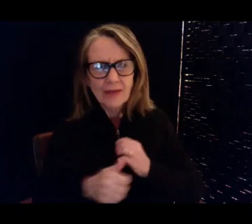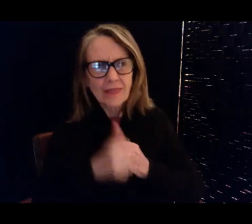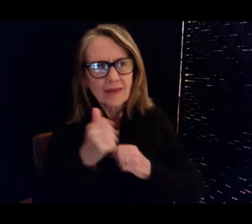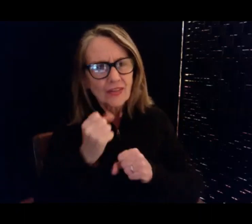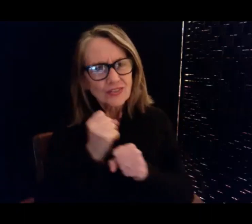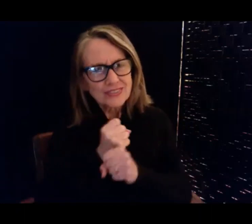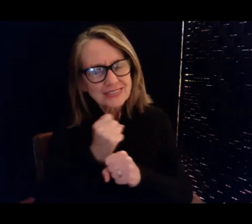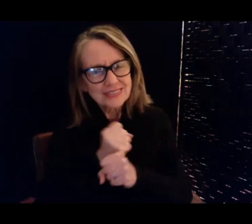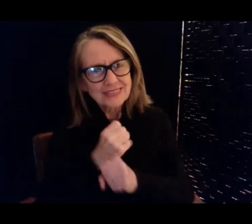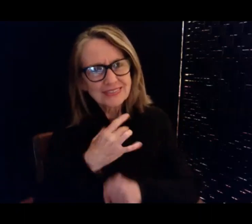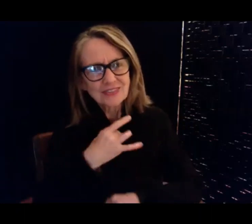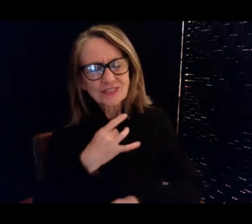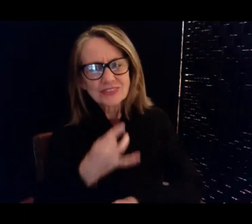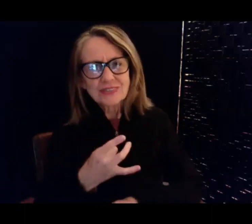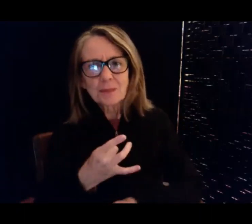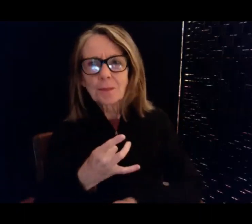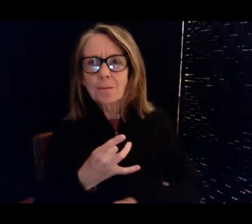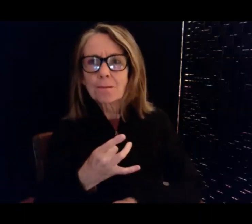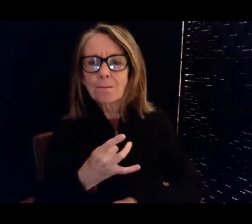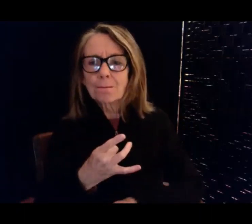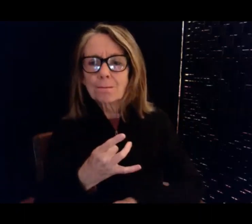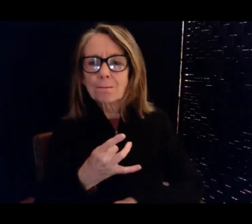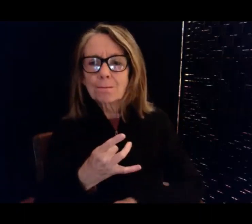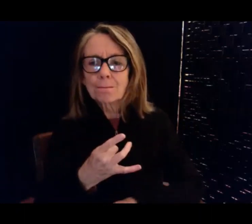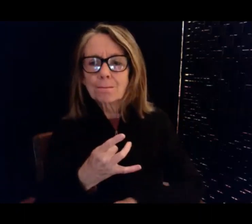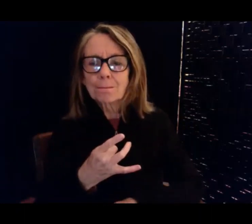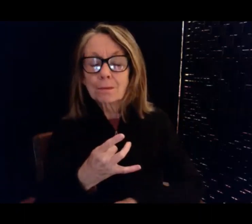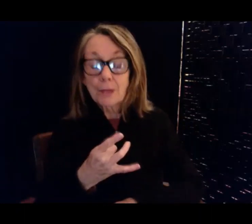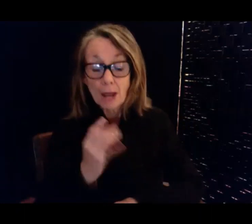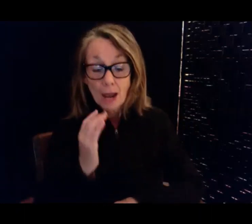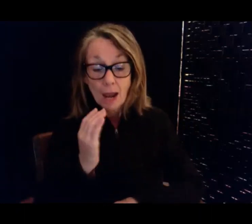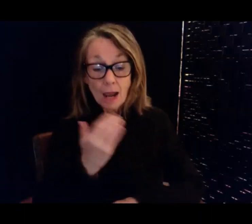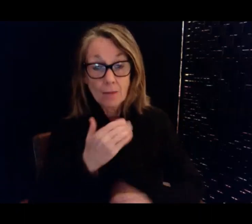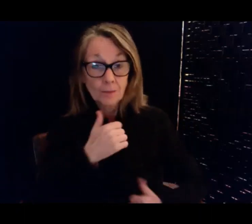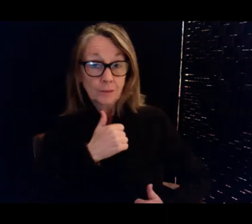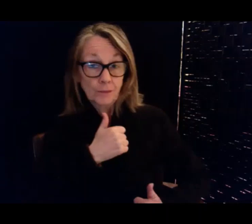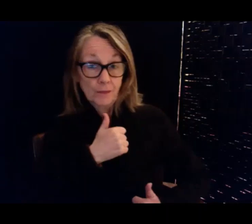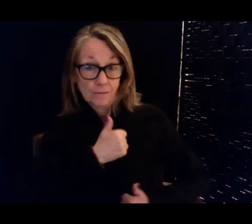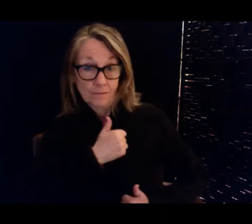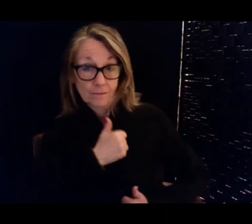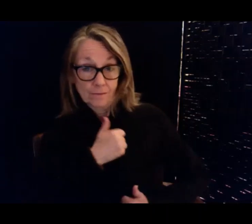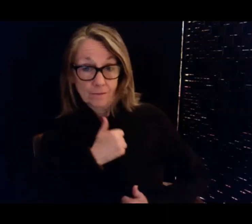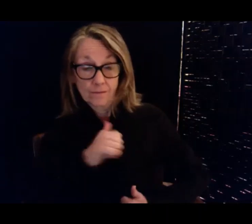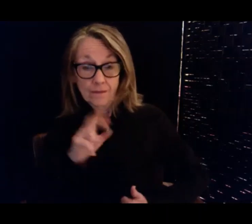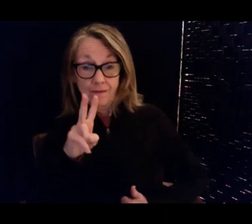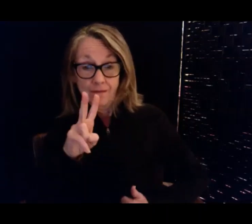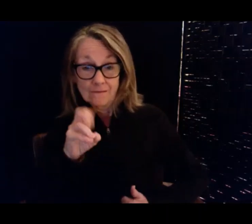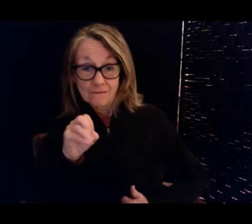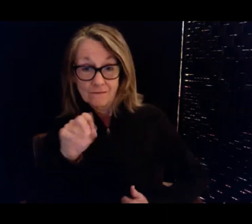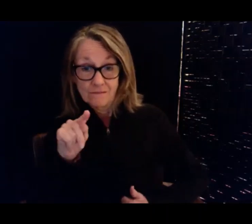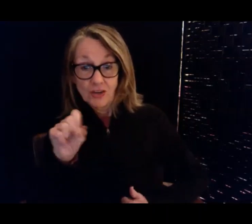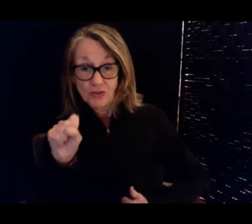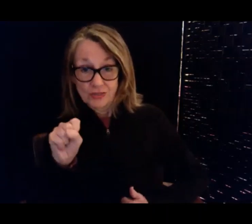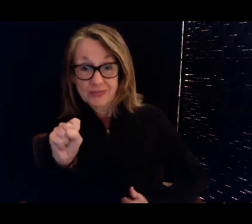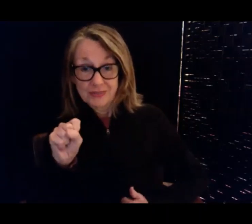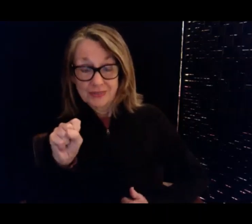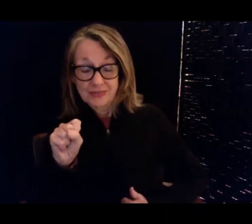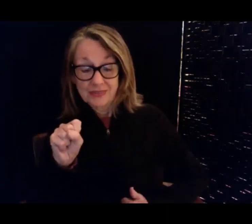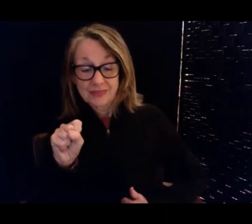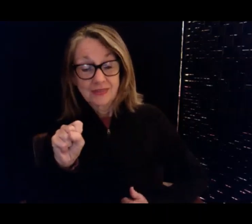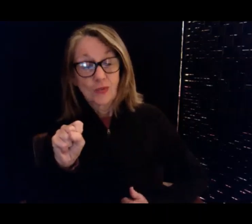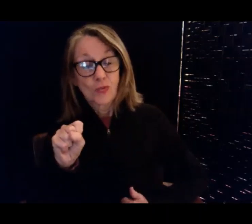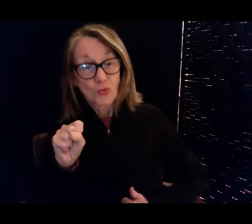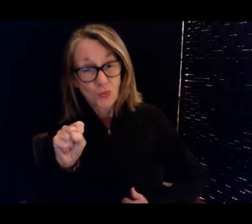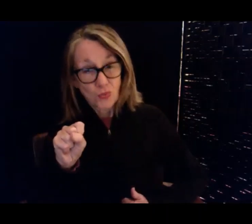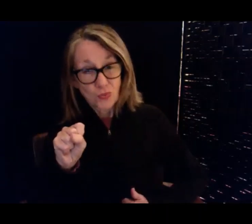want to say is that our veterans are also very much in our group I think